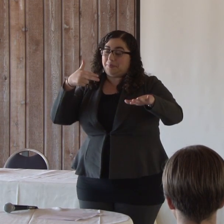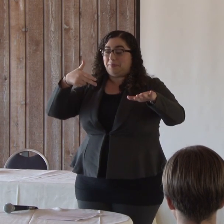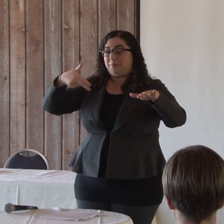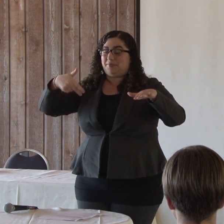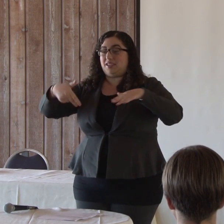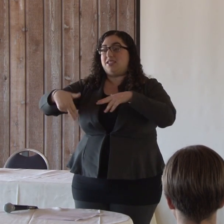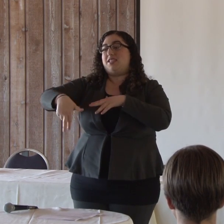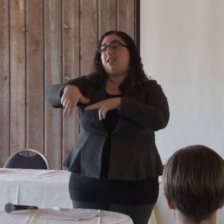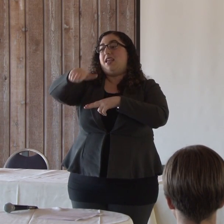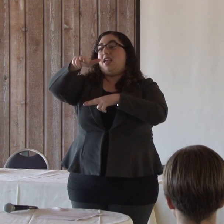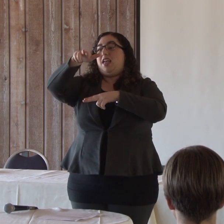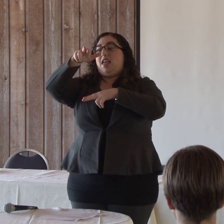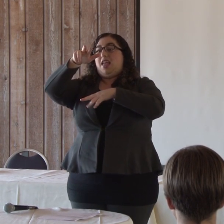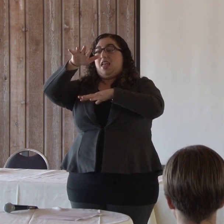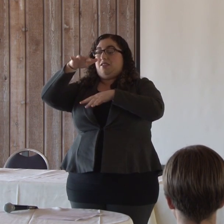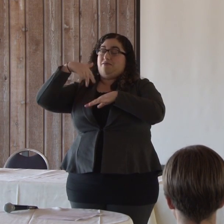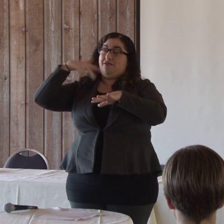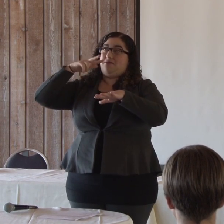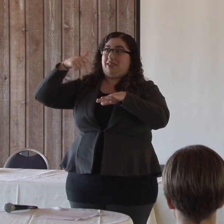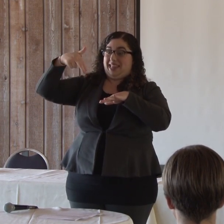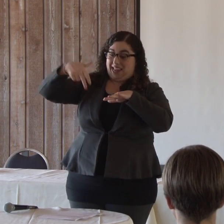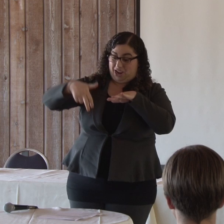Ready to hide the presents for my sister